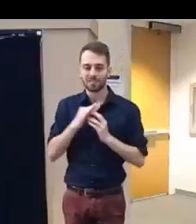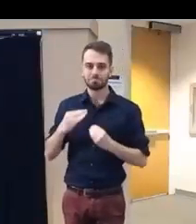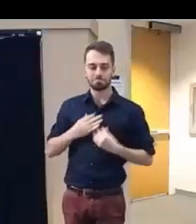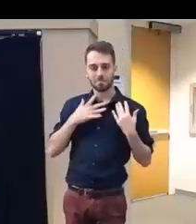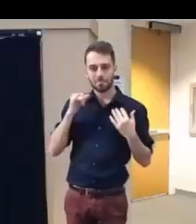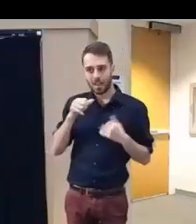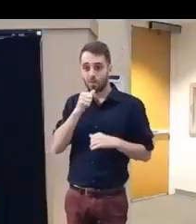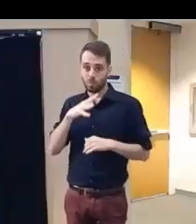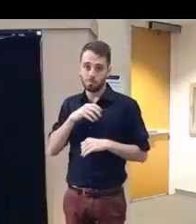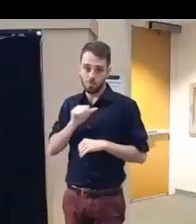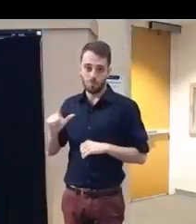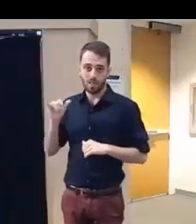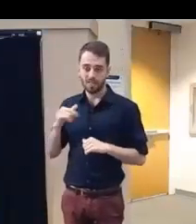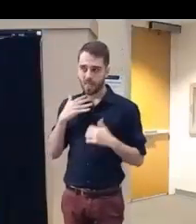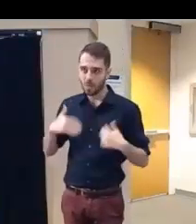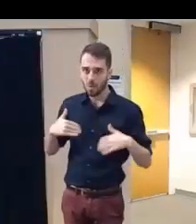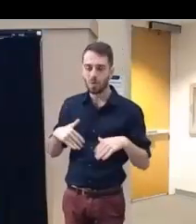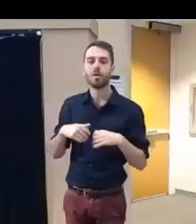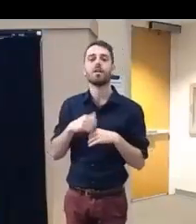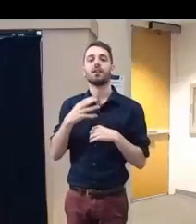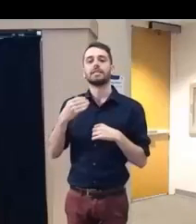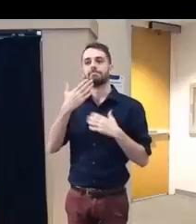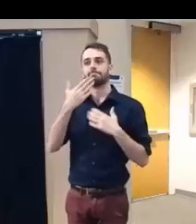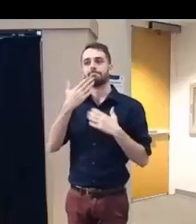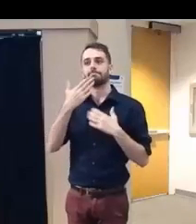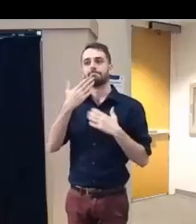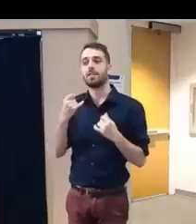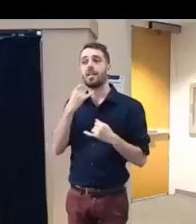leadership and for sharing today and with that I'll say thank you to you and invite any questions